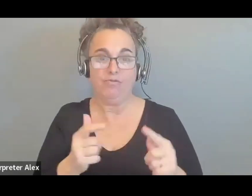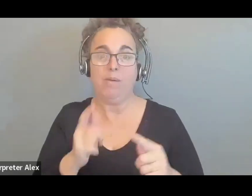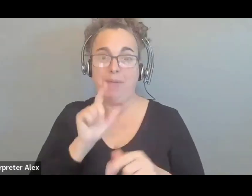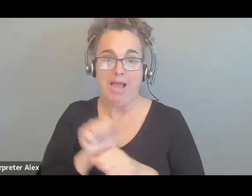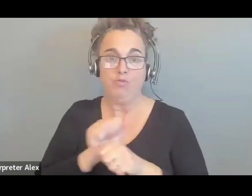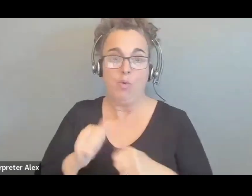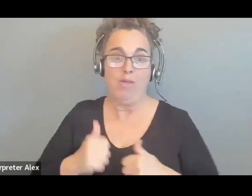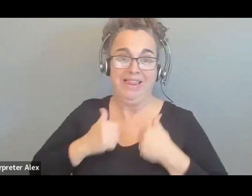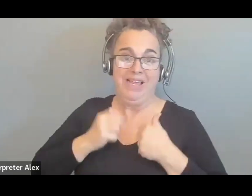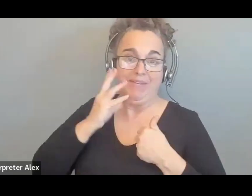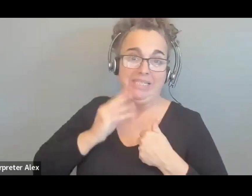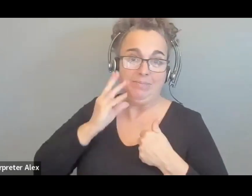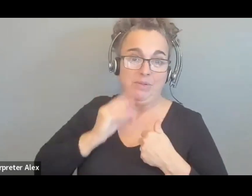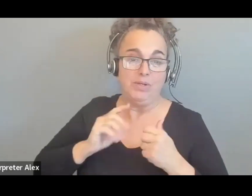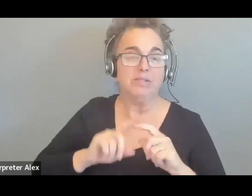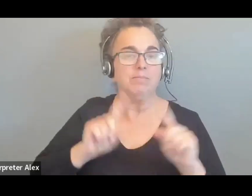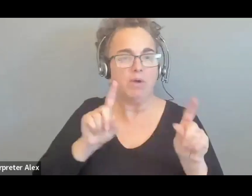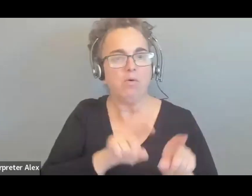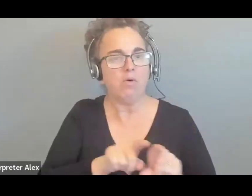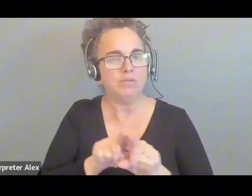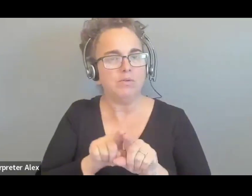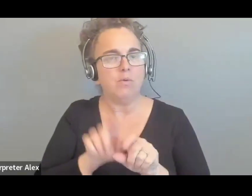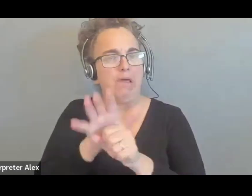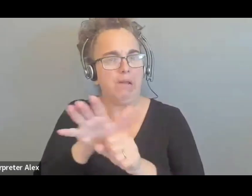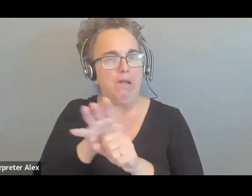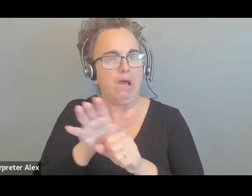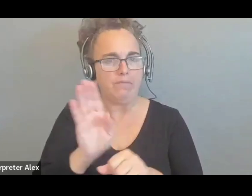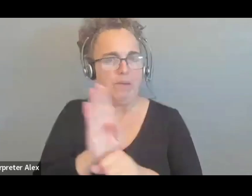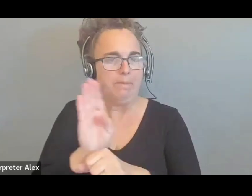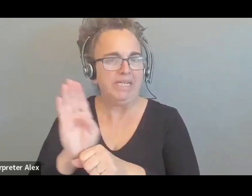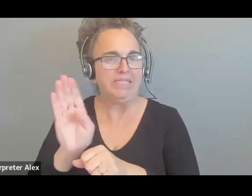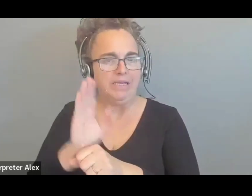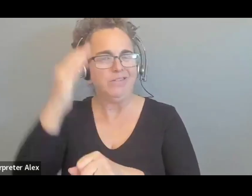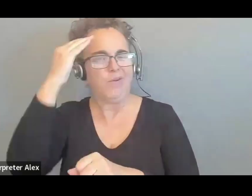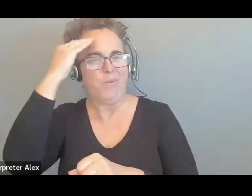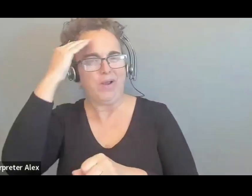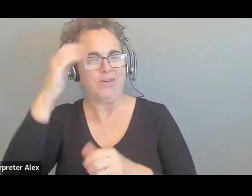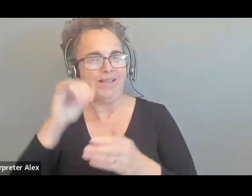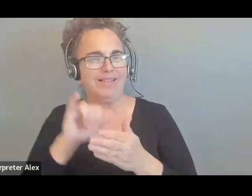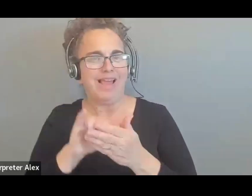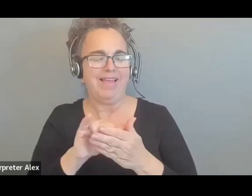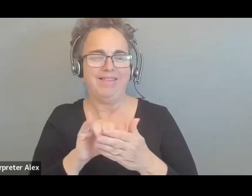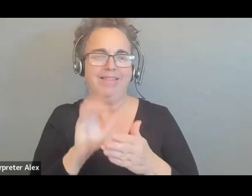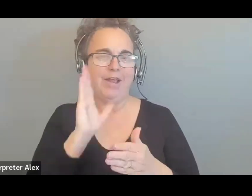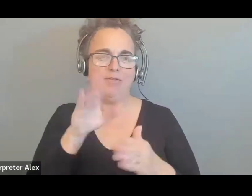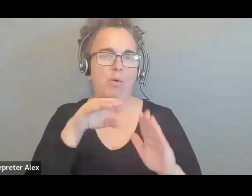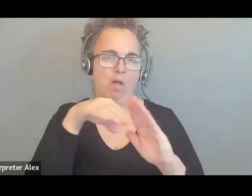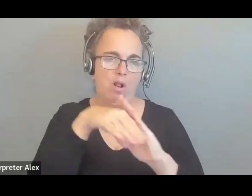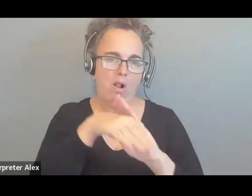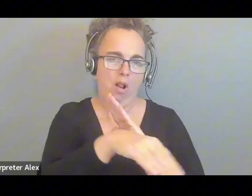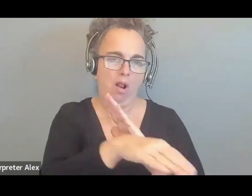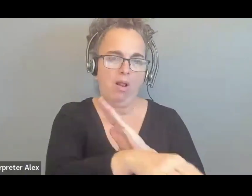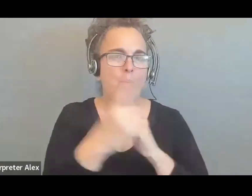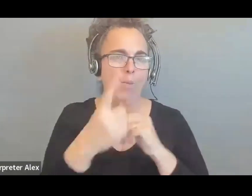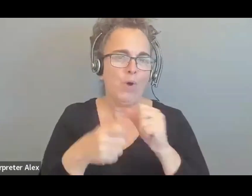but also enough business awareness that they do not die, you know, a year after they're founded